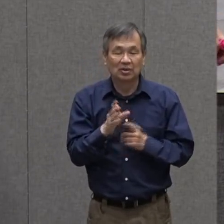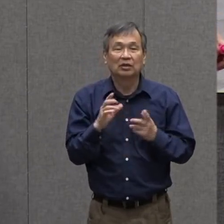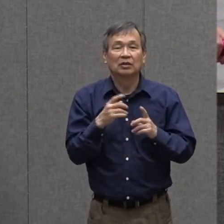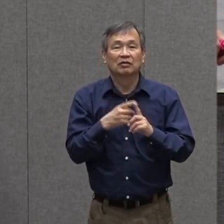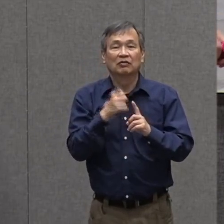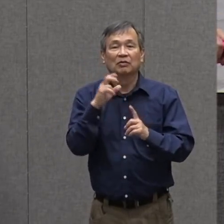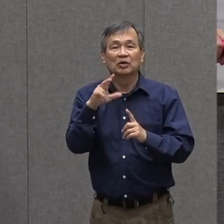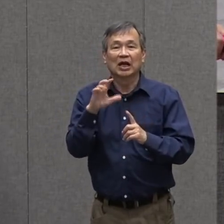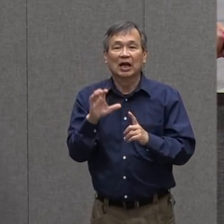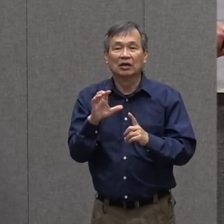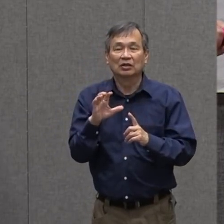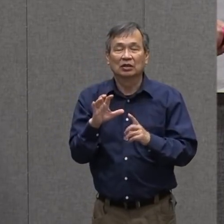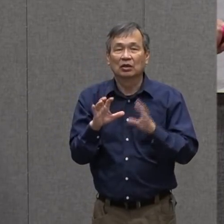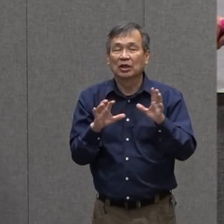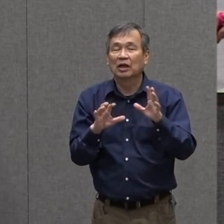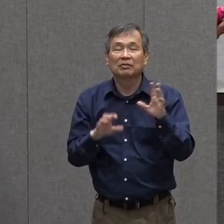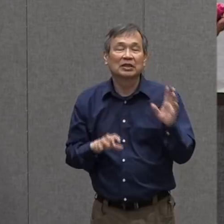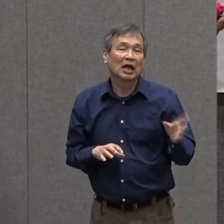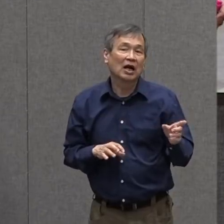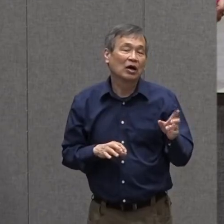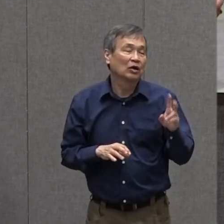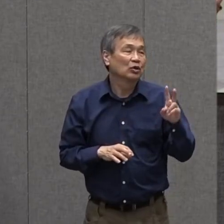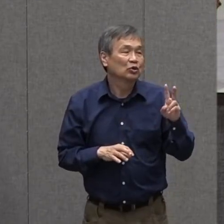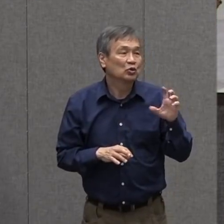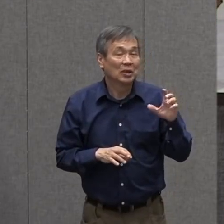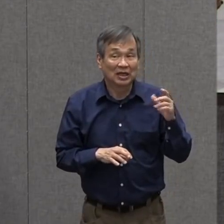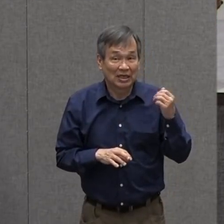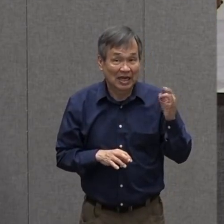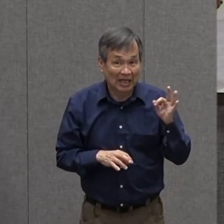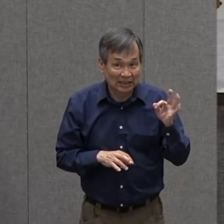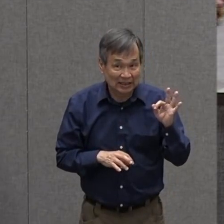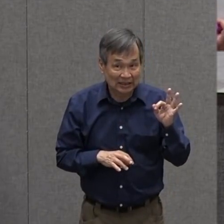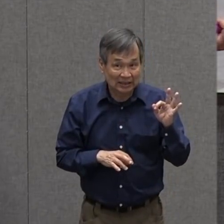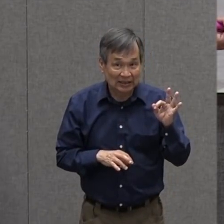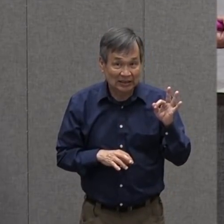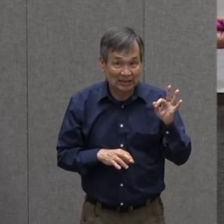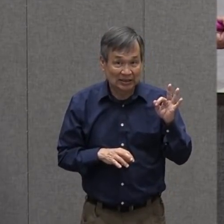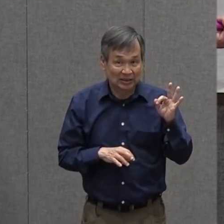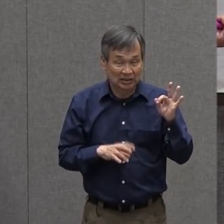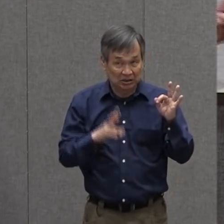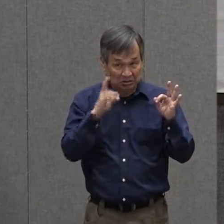I wonder what that would be for 219. Well, let's see.